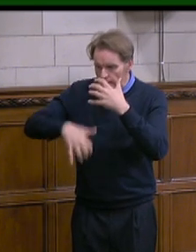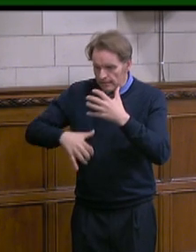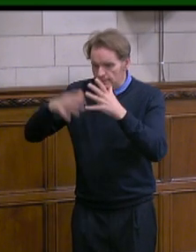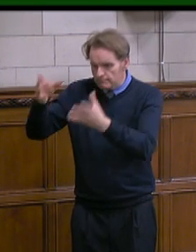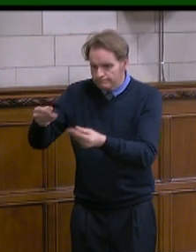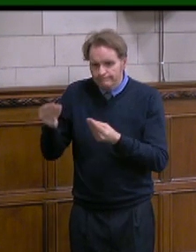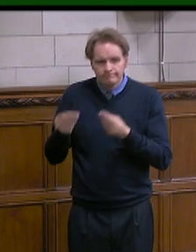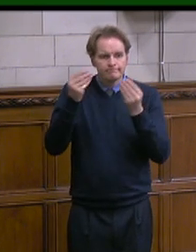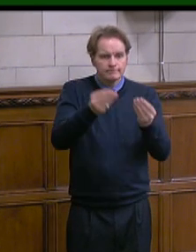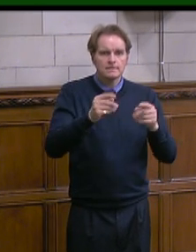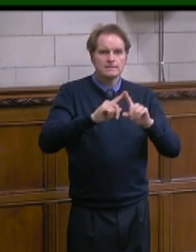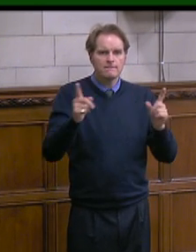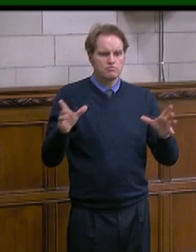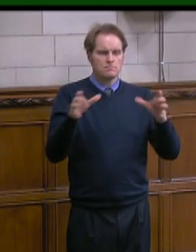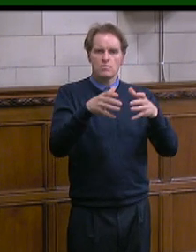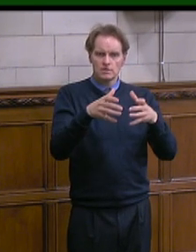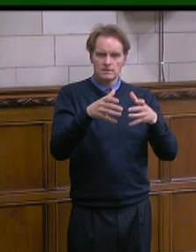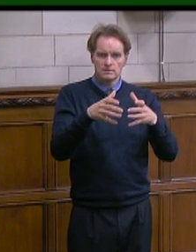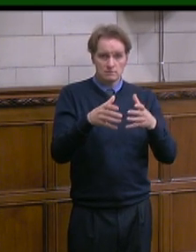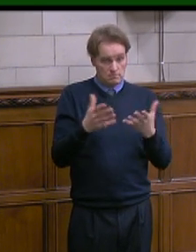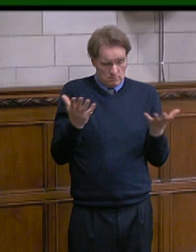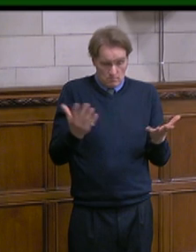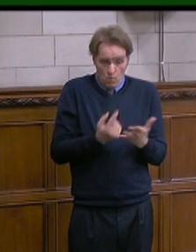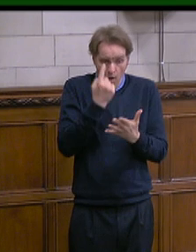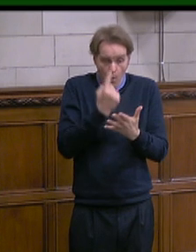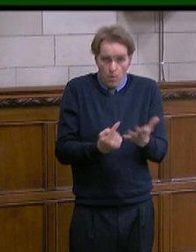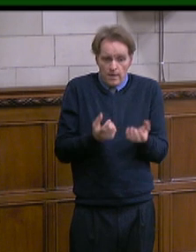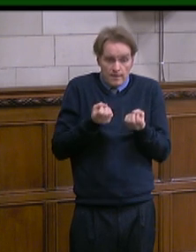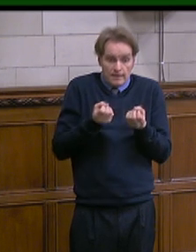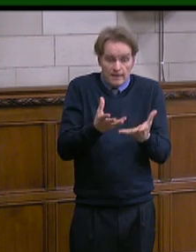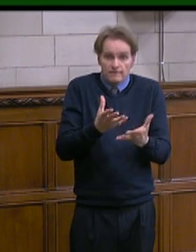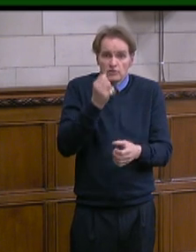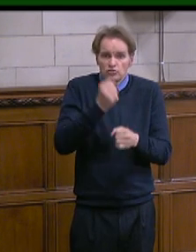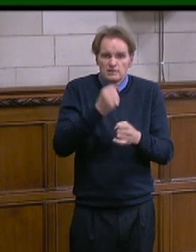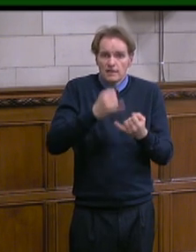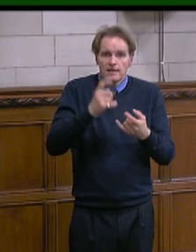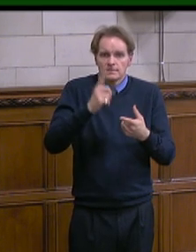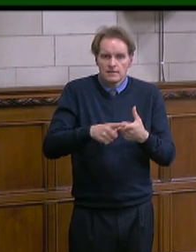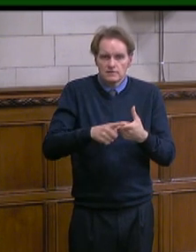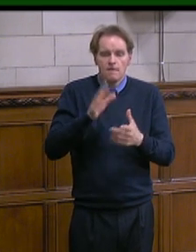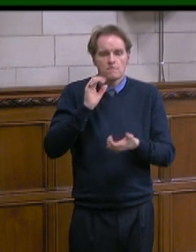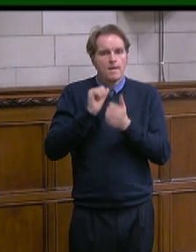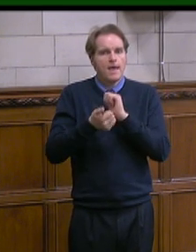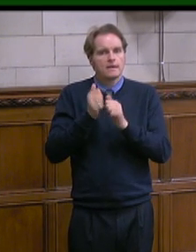Ultimately, we can only provide GCSEs that the exam boards, which are independent, wish to provide.